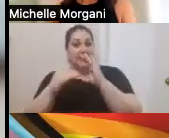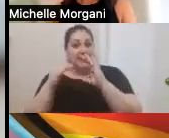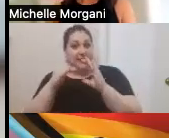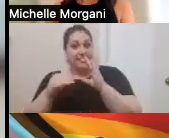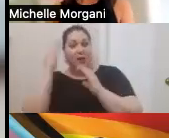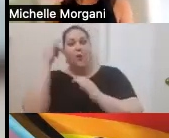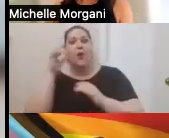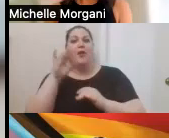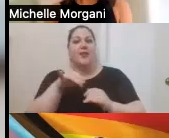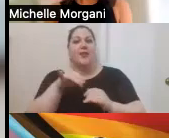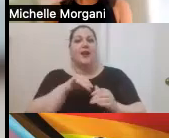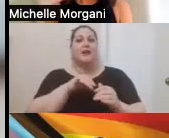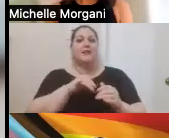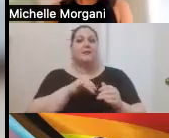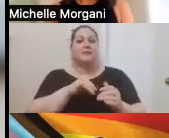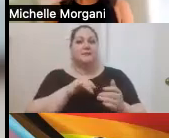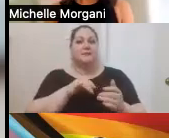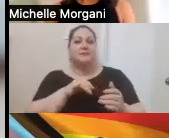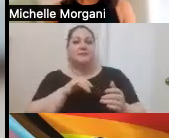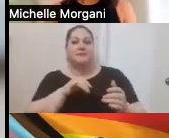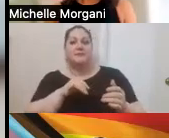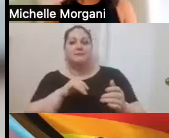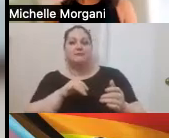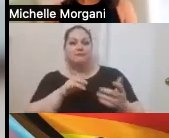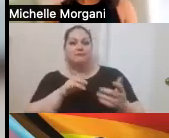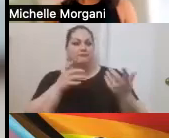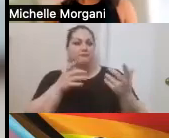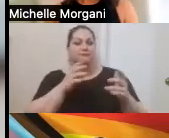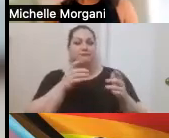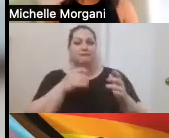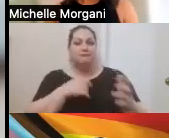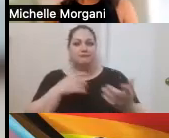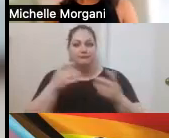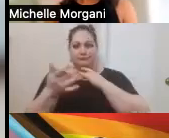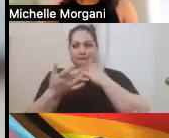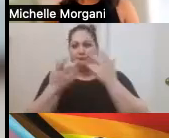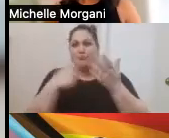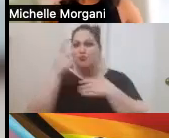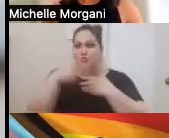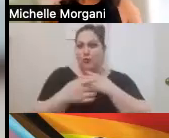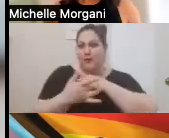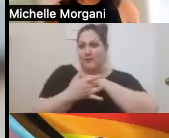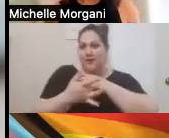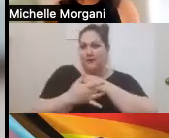And then he has more time to read case notes or literature.